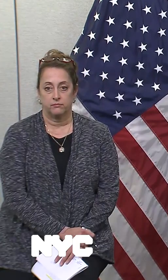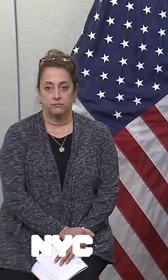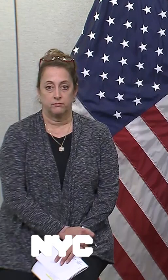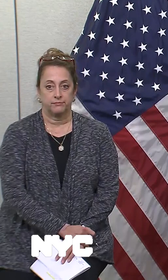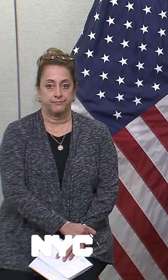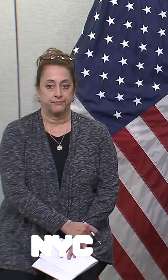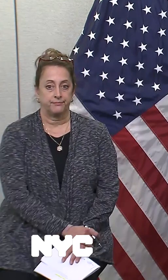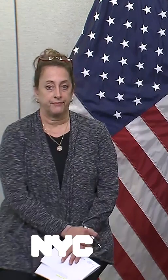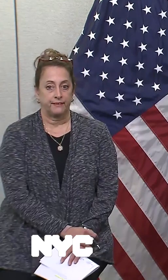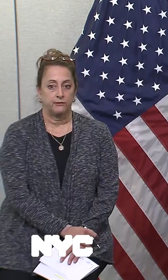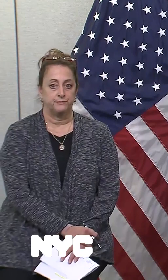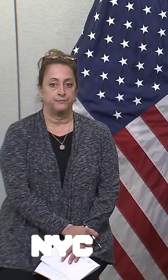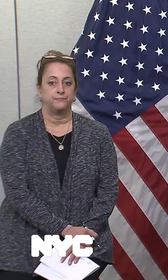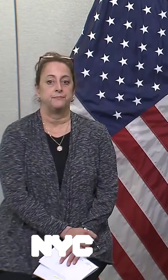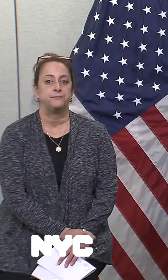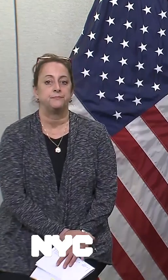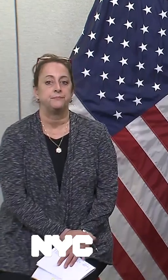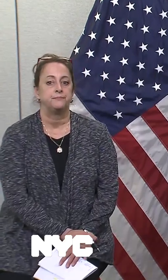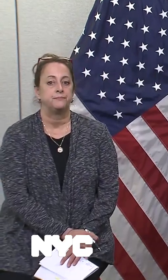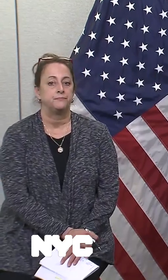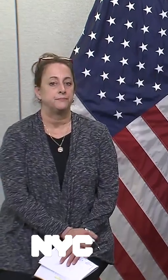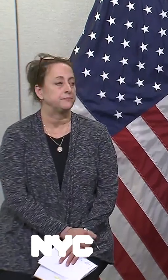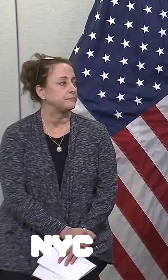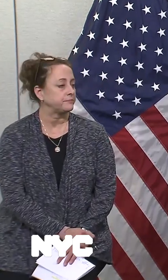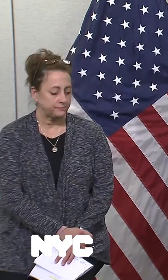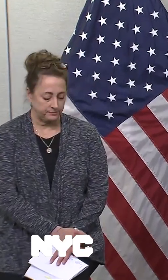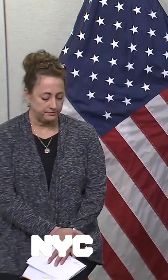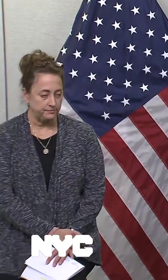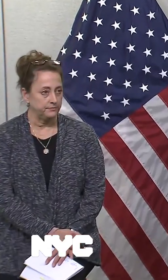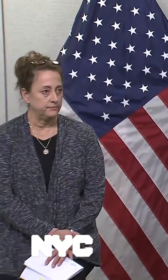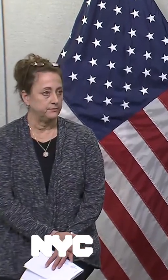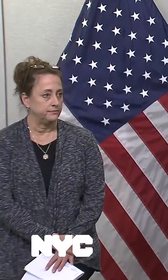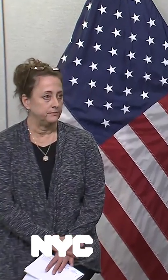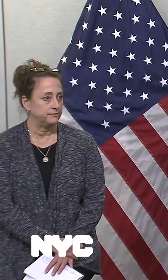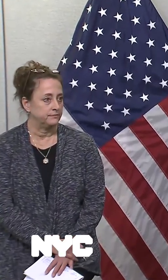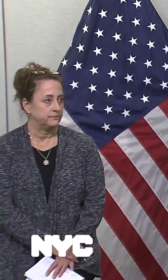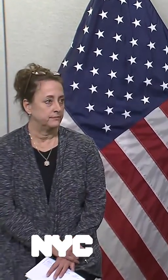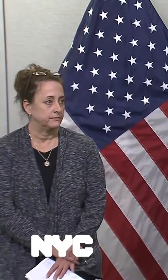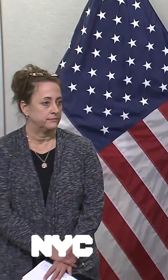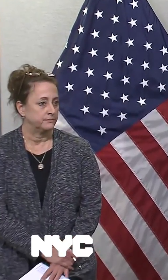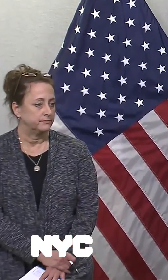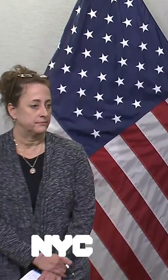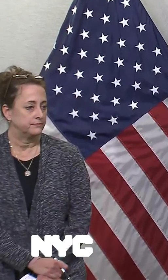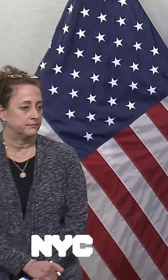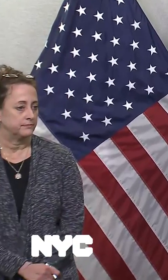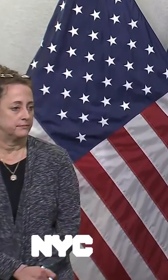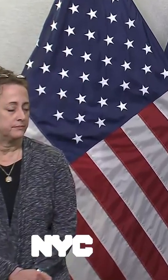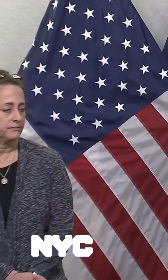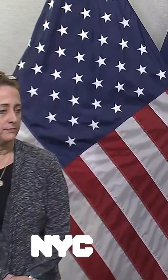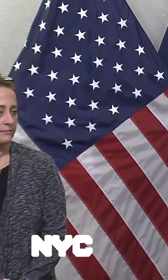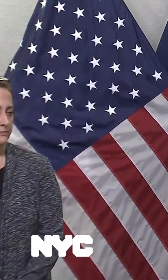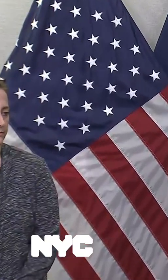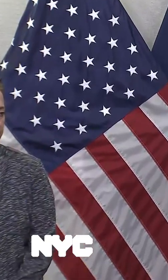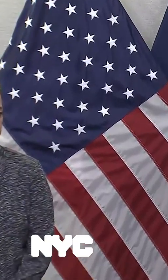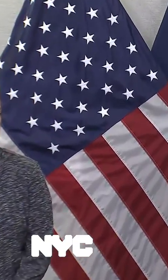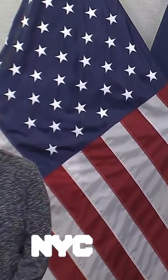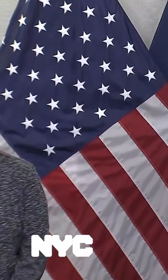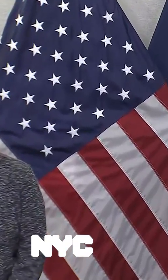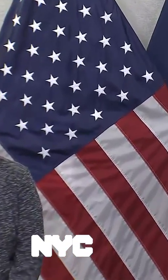FOR THE PUBLIC SCHOOL SYSTEM, WONDERING WHAT YOUR INITIAL THOUGHT IS ON THAT? I APPRECIATE